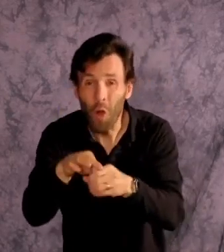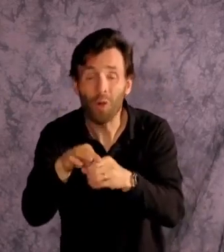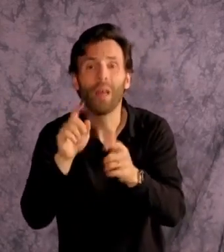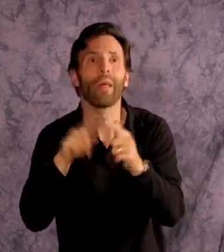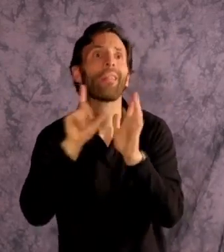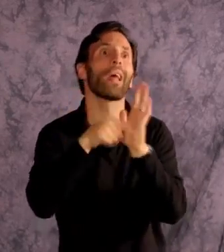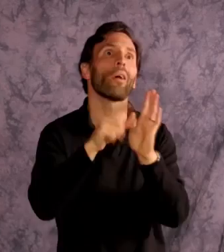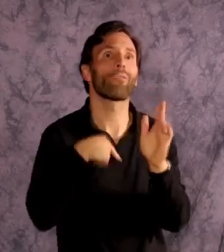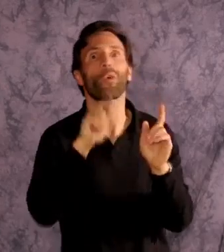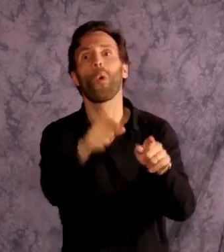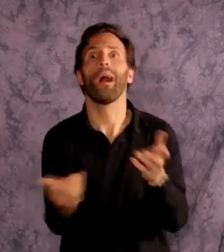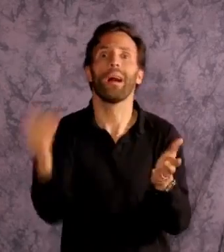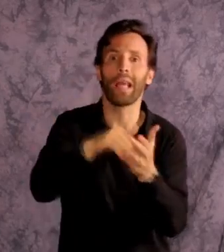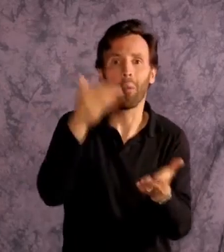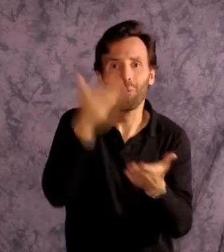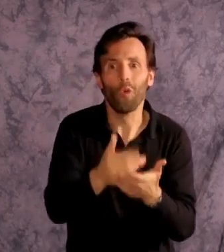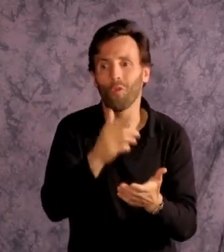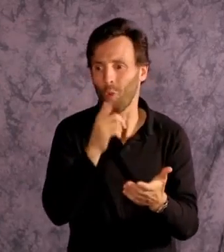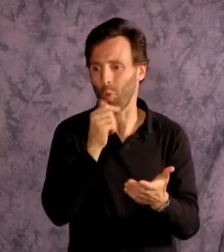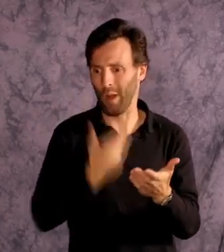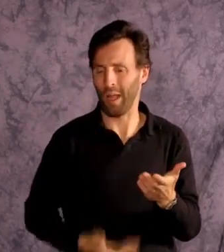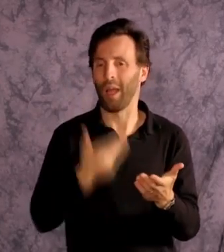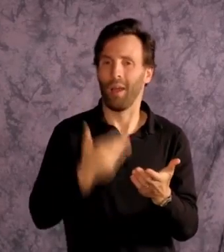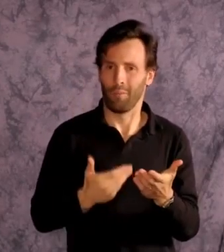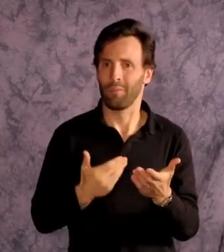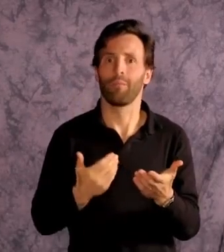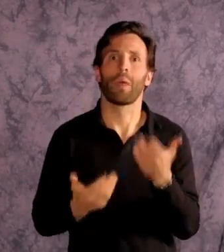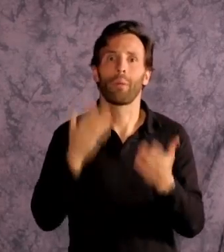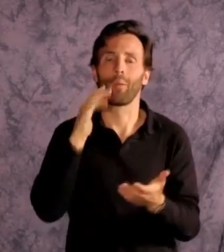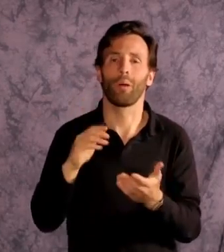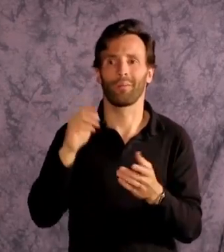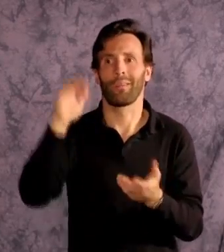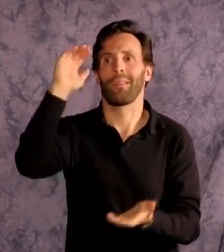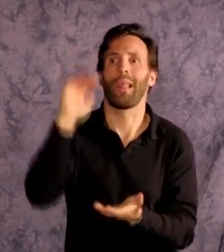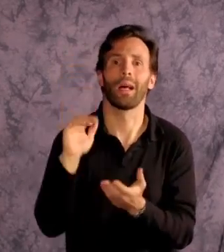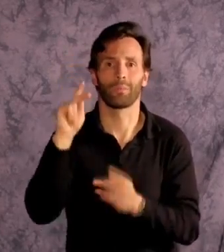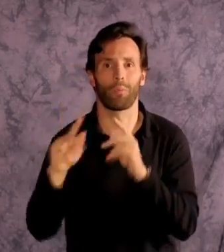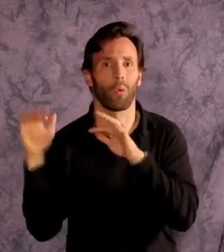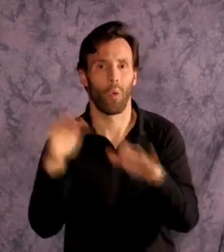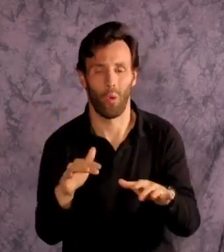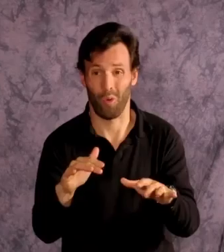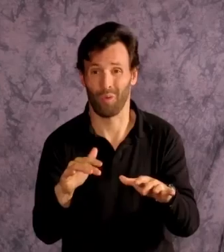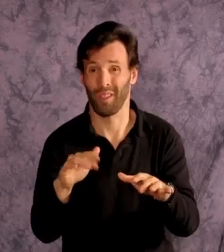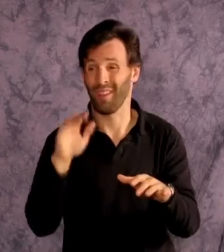particularly among seniors, students, and Minnesotans overseas.